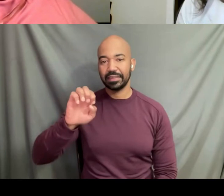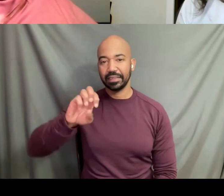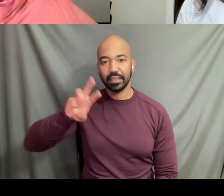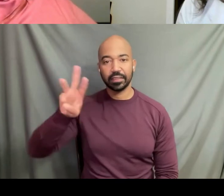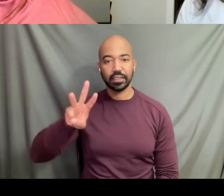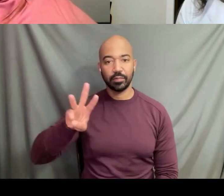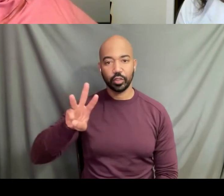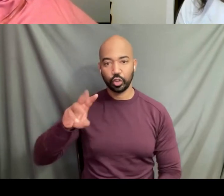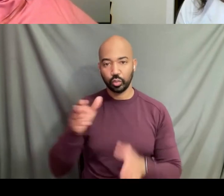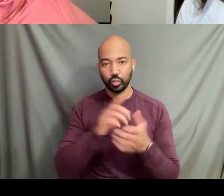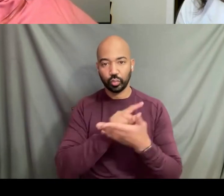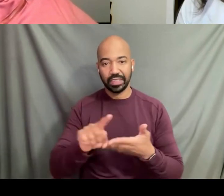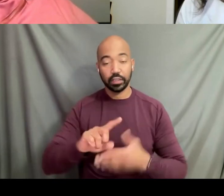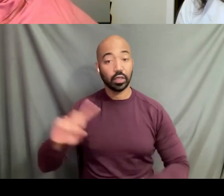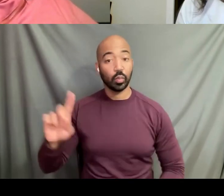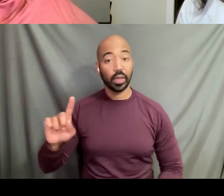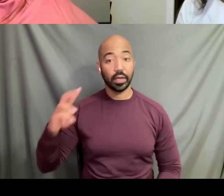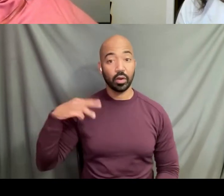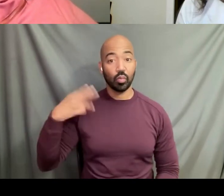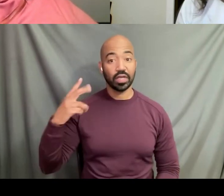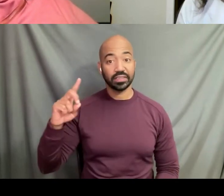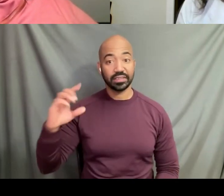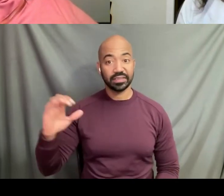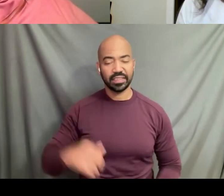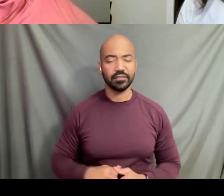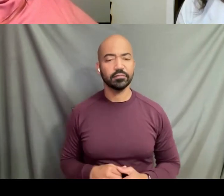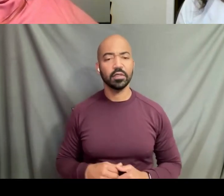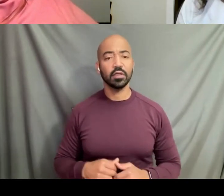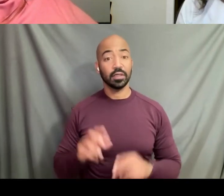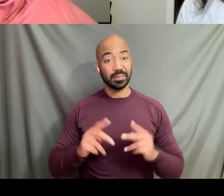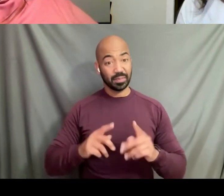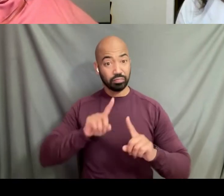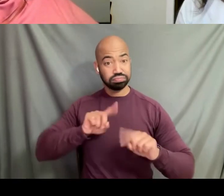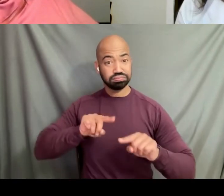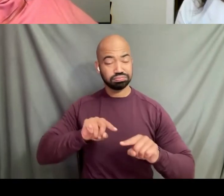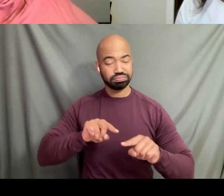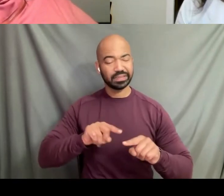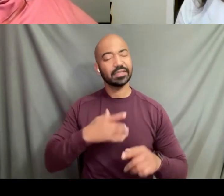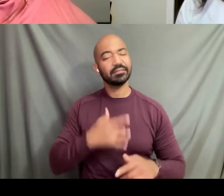the audience is mainly non-disabled students. That's actually one of the highlights. One of